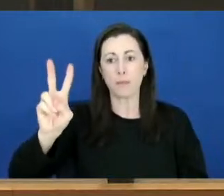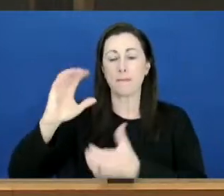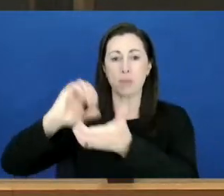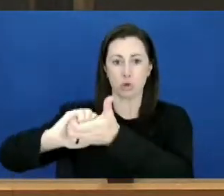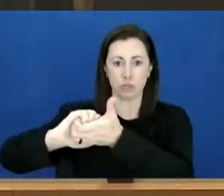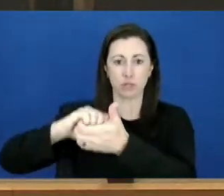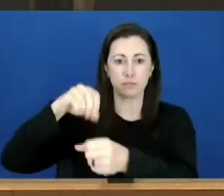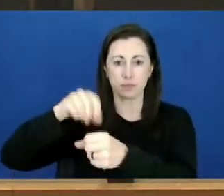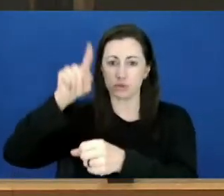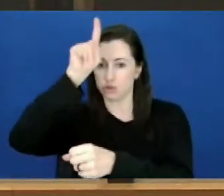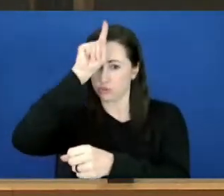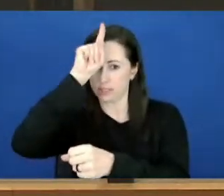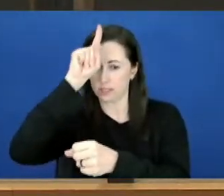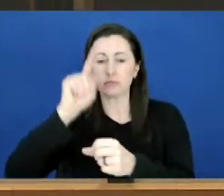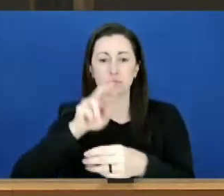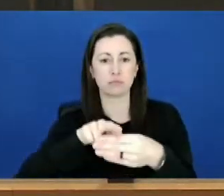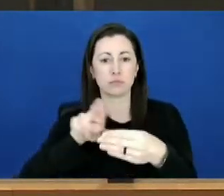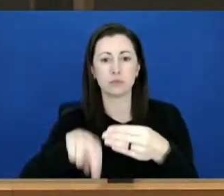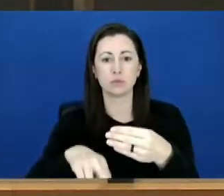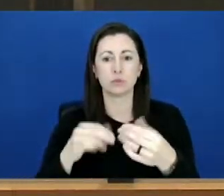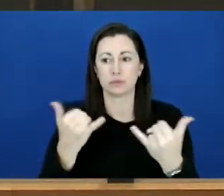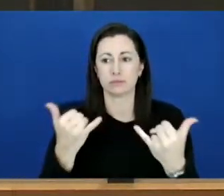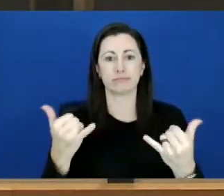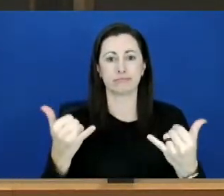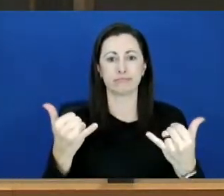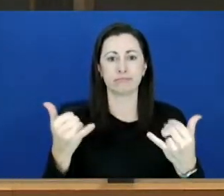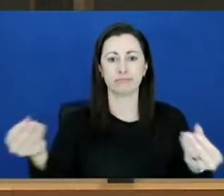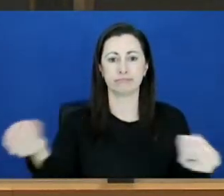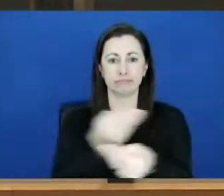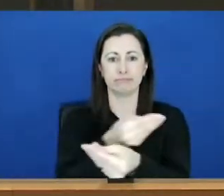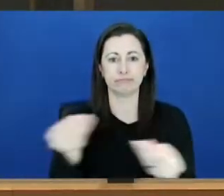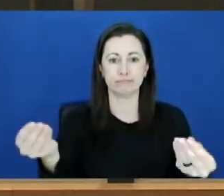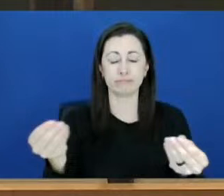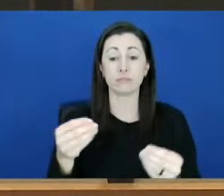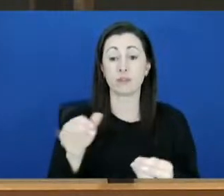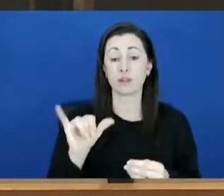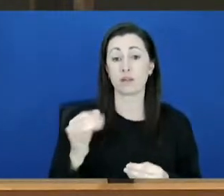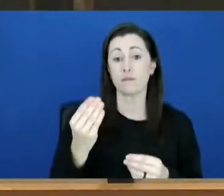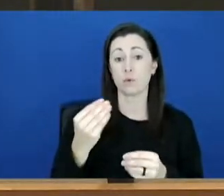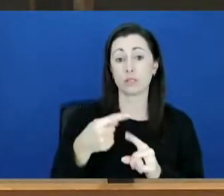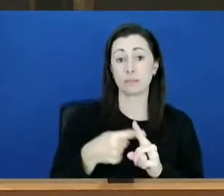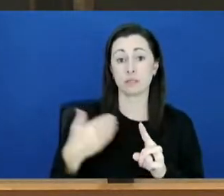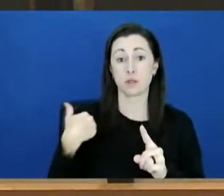MECKLENBURG COUNTY MECKLENBURG